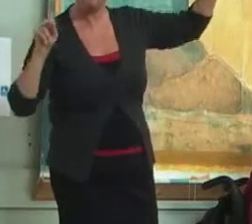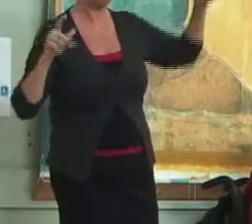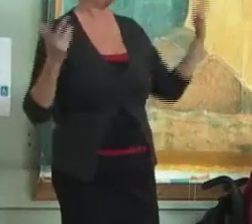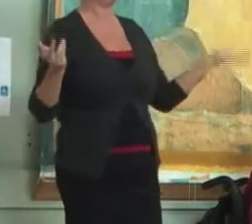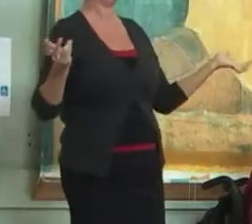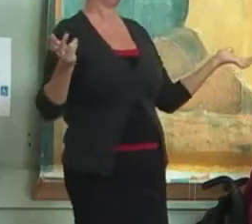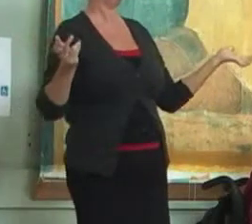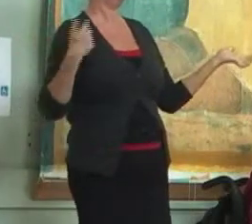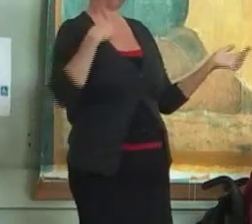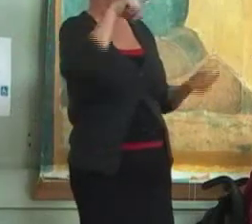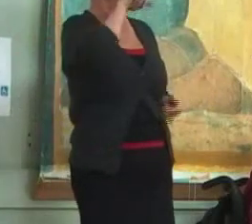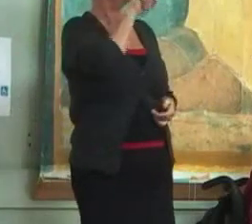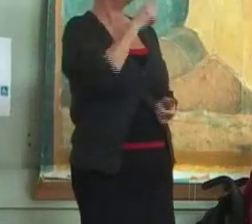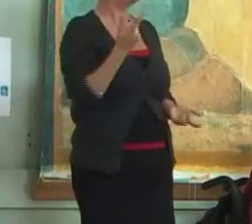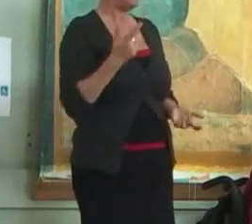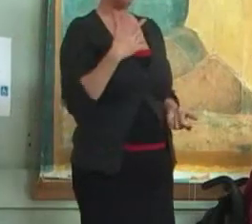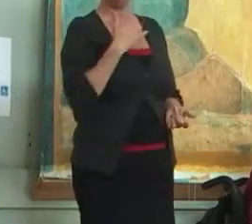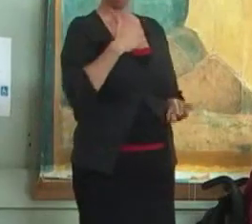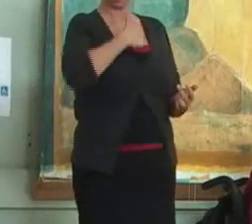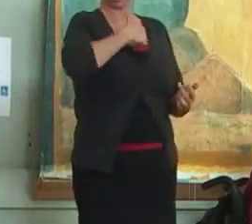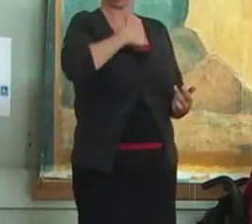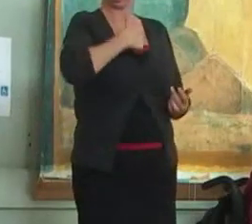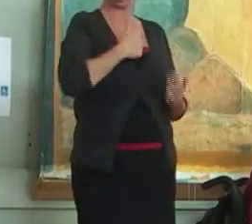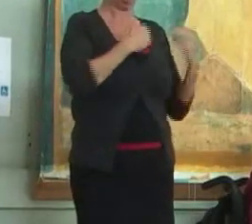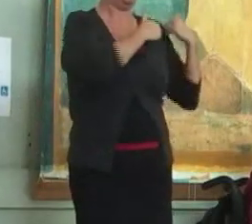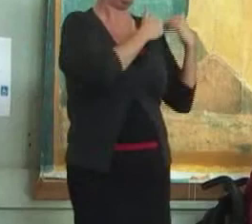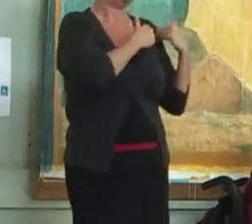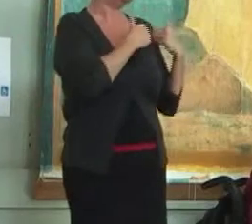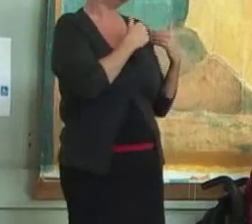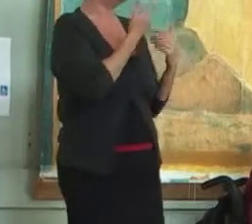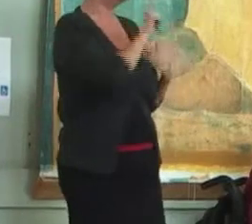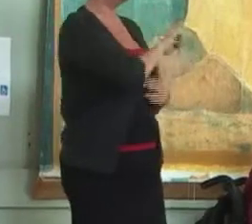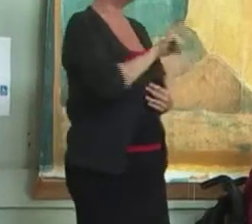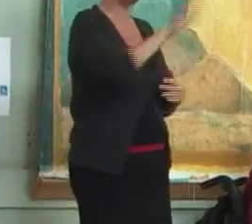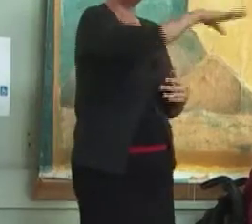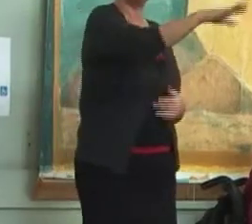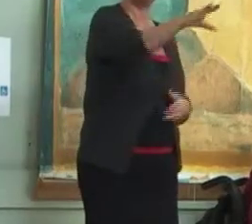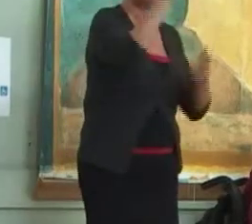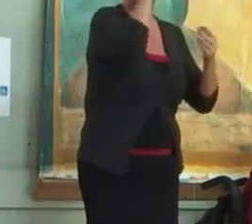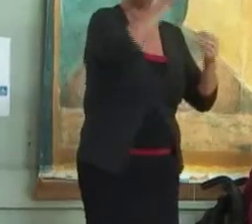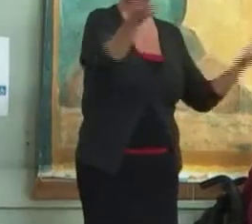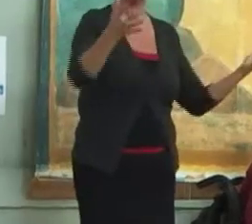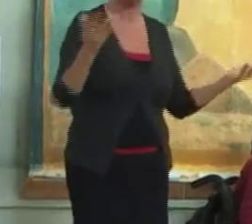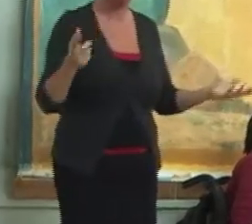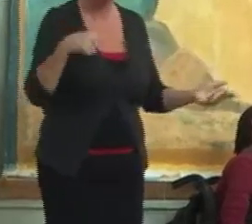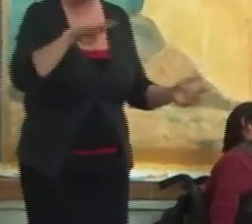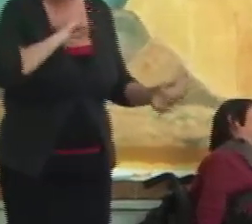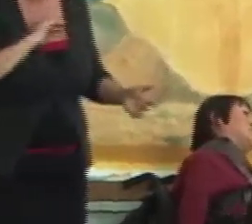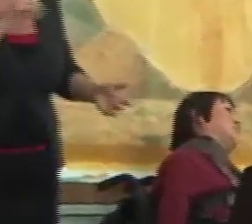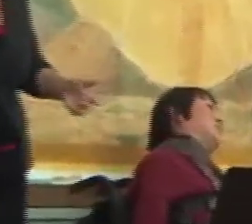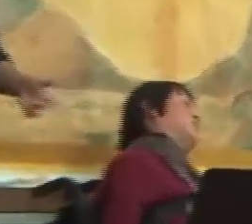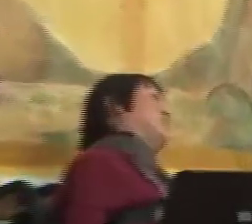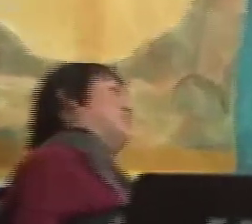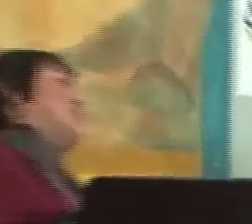would have an obligation to talk to you and everybody else and say we should tell Mr. Harper that that's not acceptable,